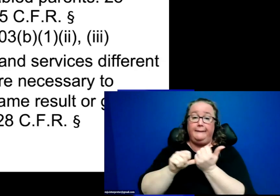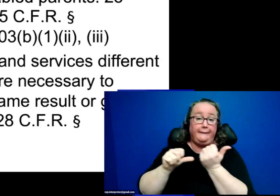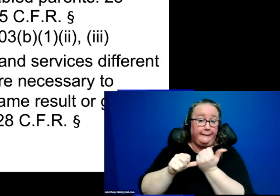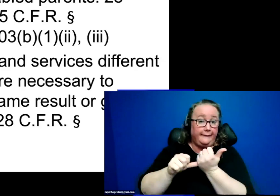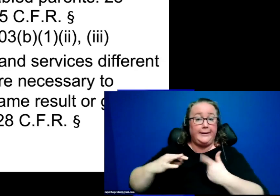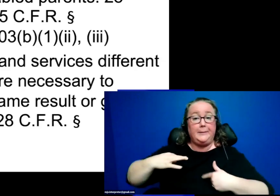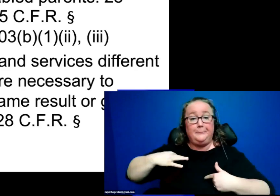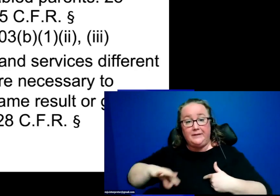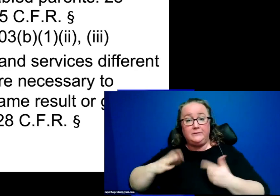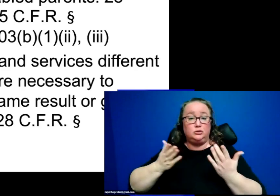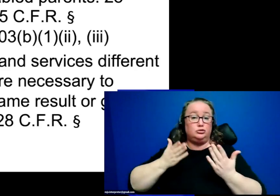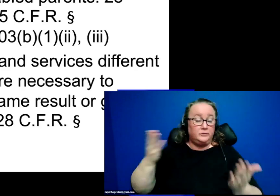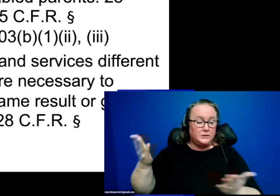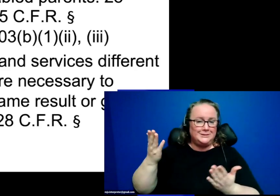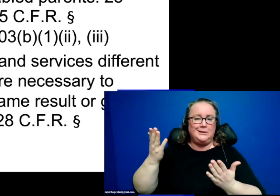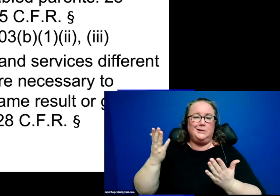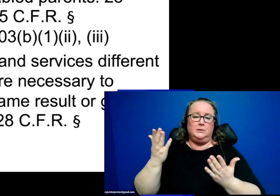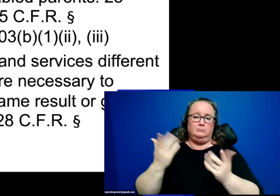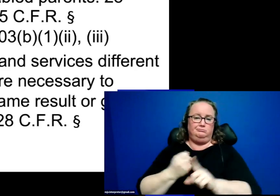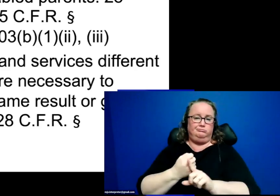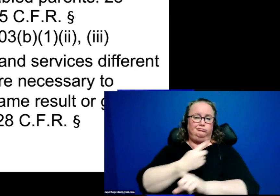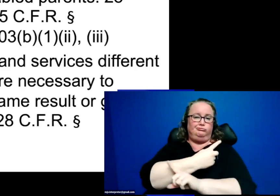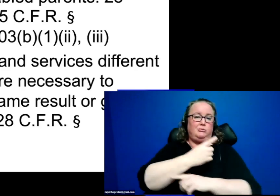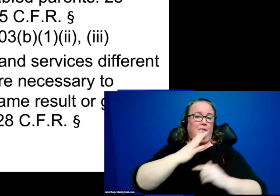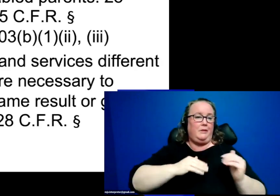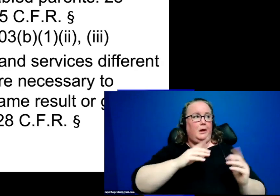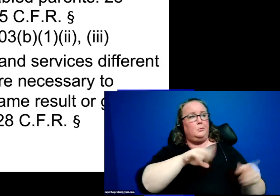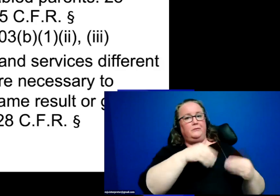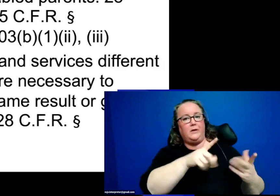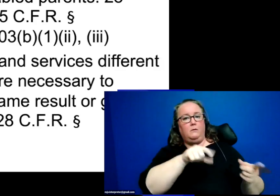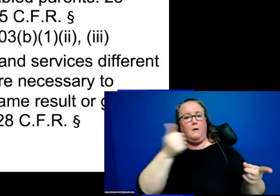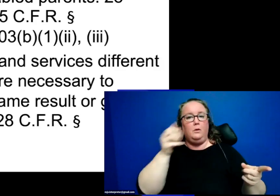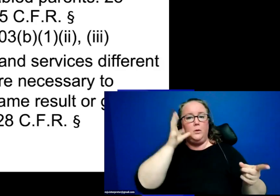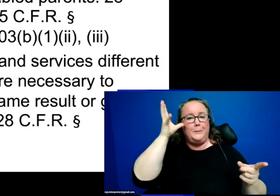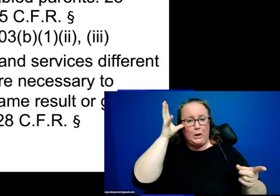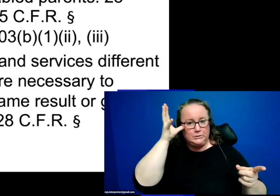or services that might be different from those that are provided to other parents when it's needed so that